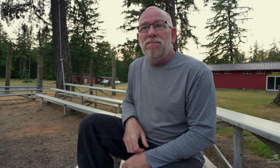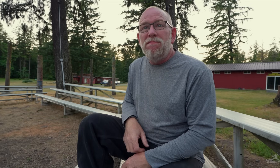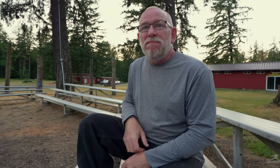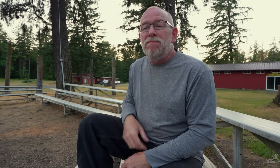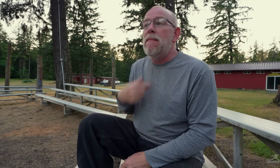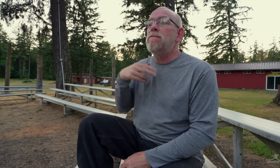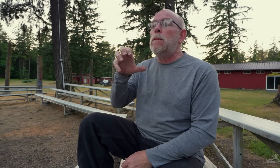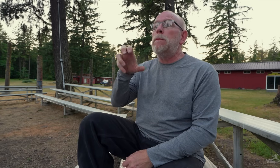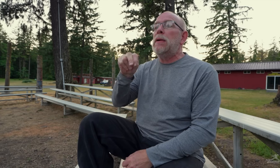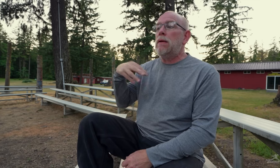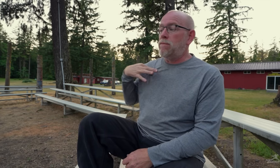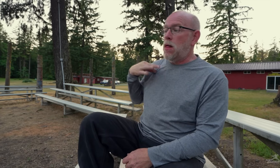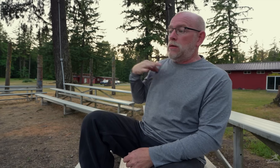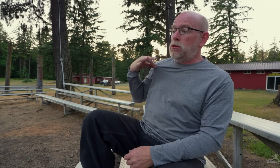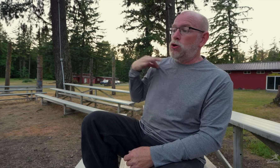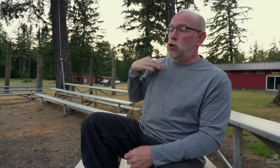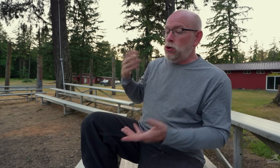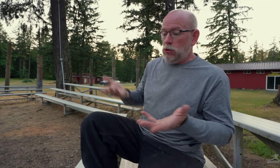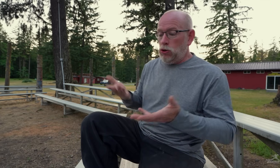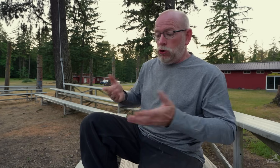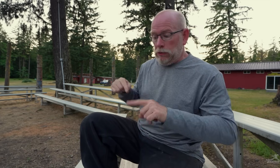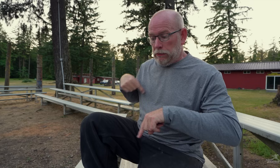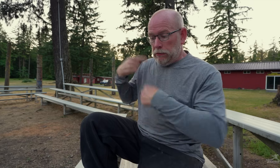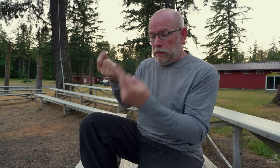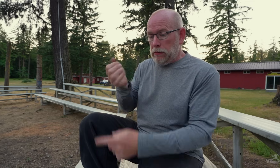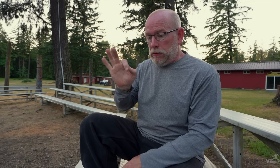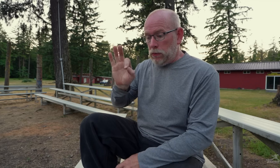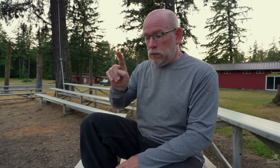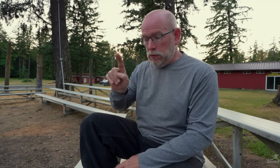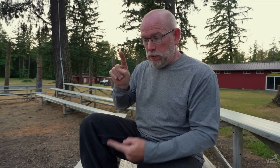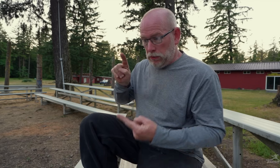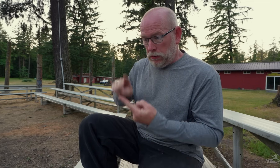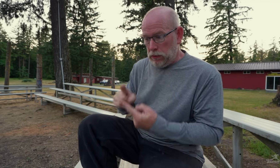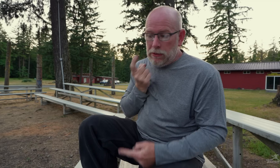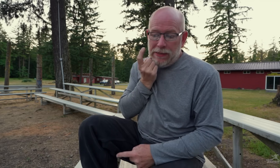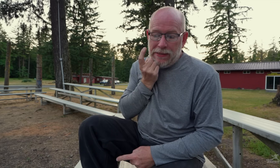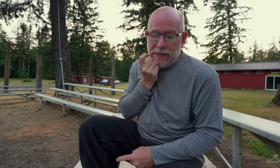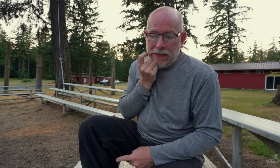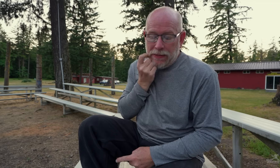I volunteered here from 1991 until recently.